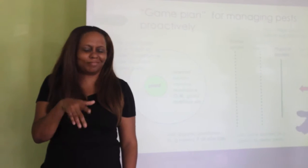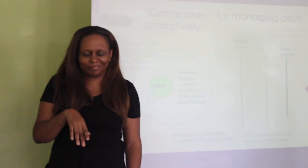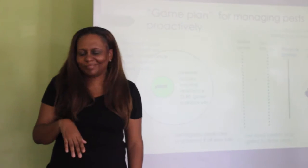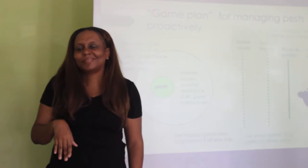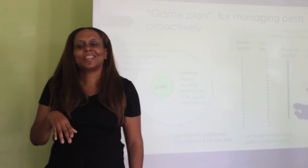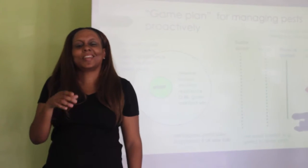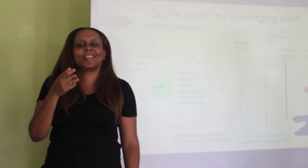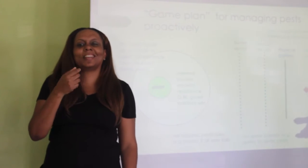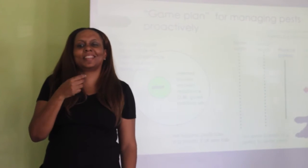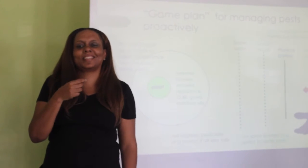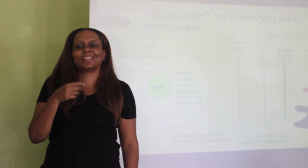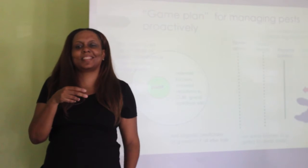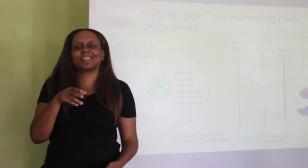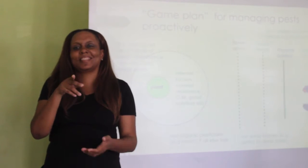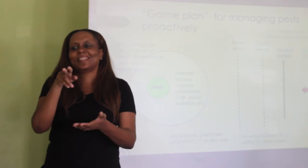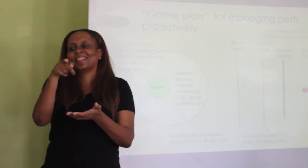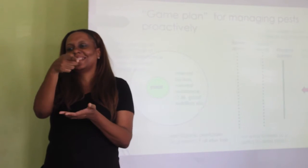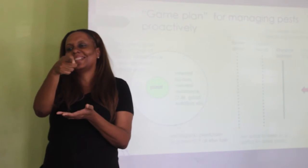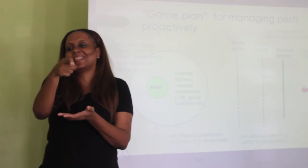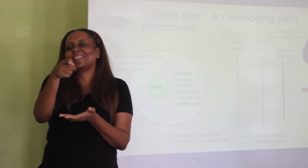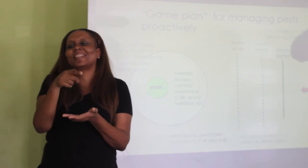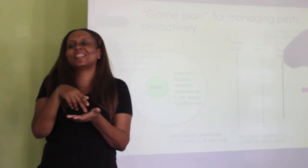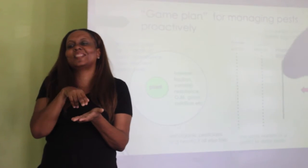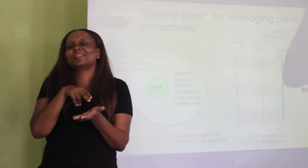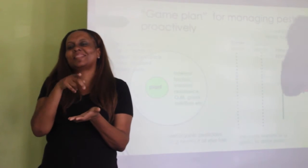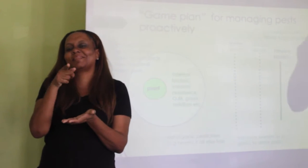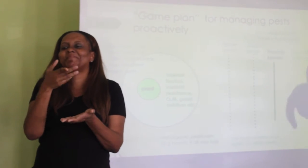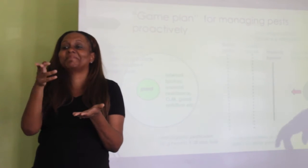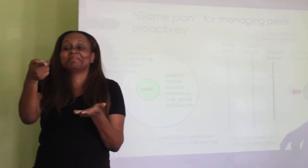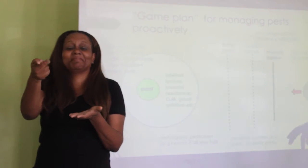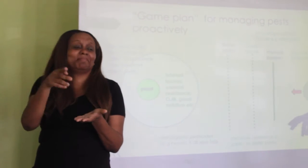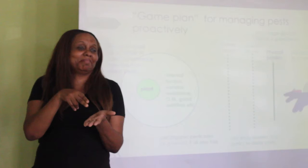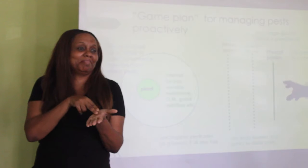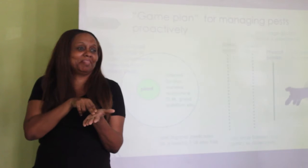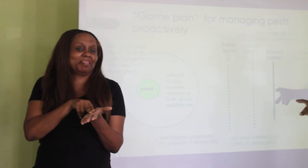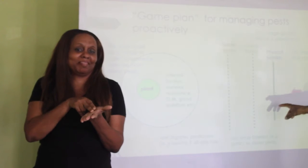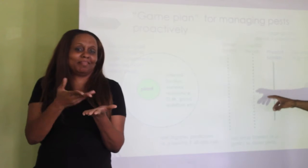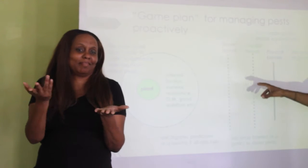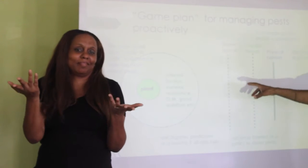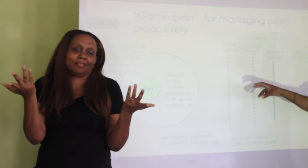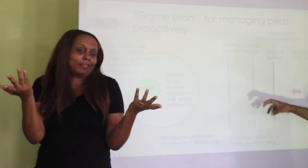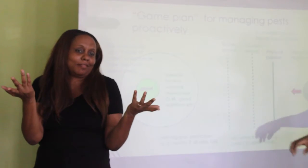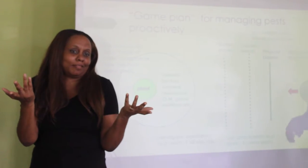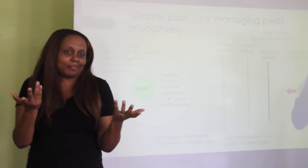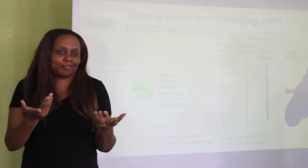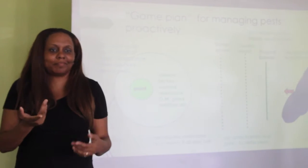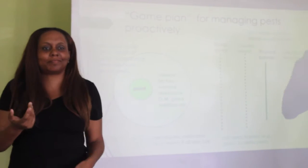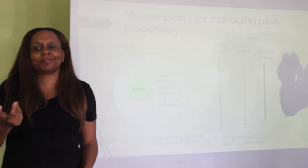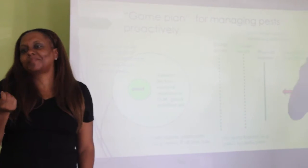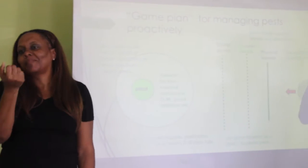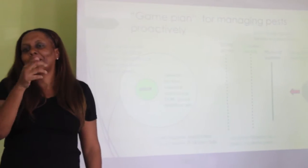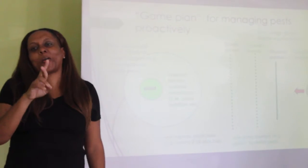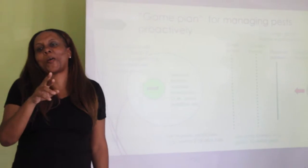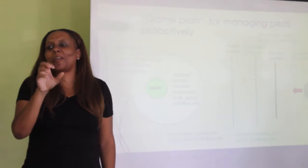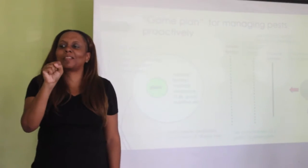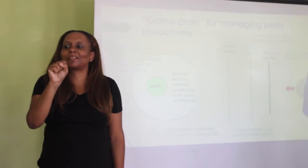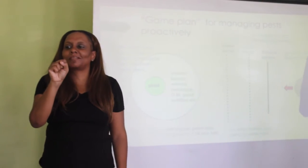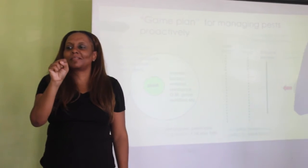marigold yeah you plant them in between your crop so all of these are some barriers that you put